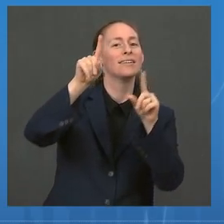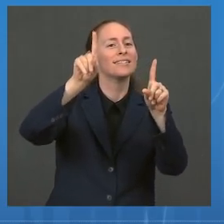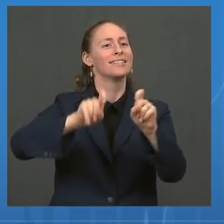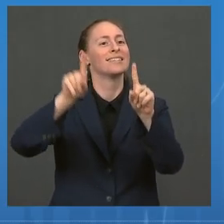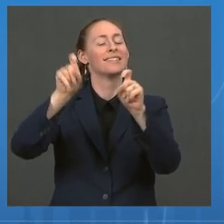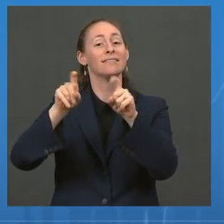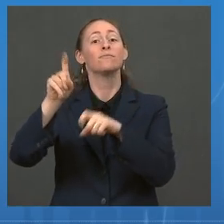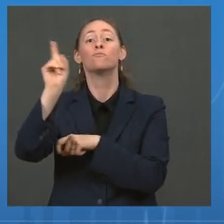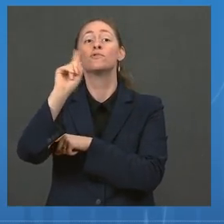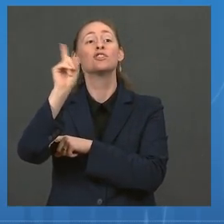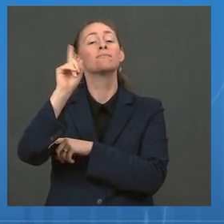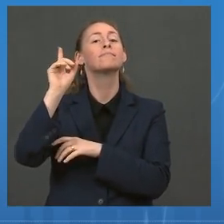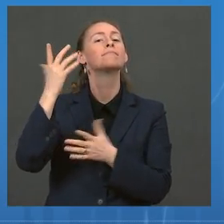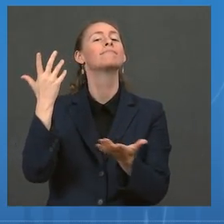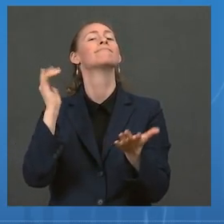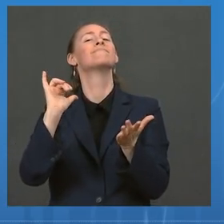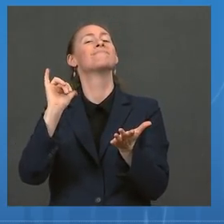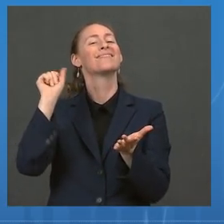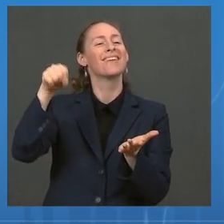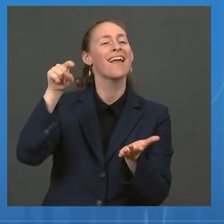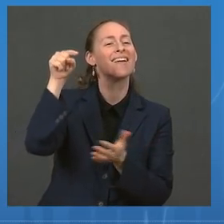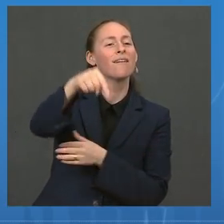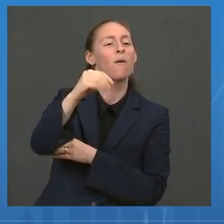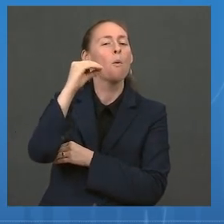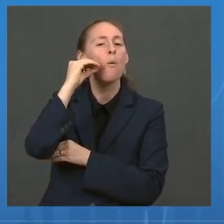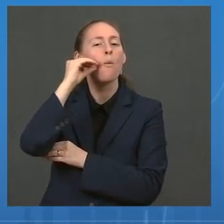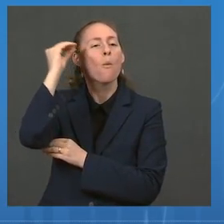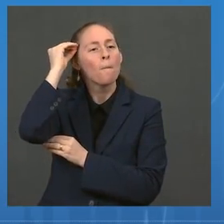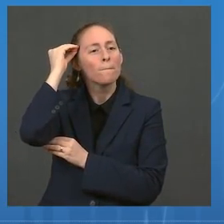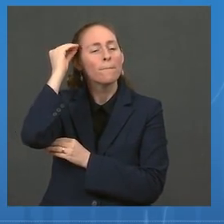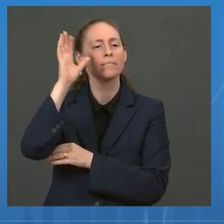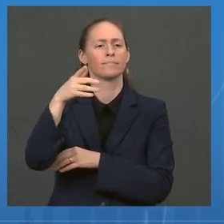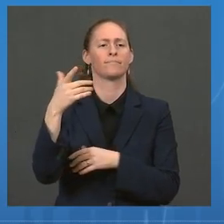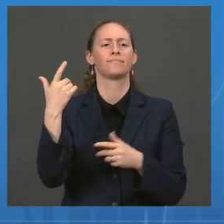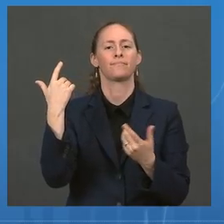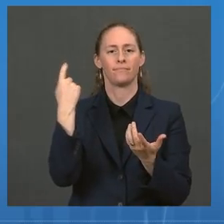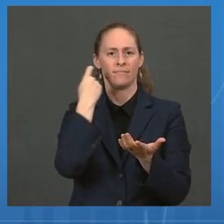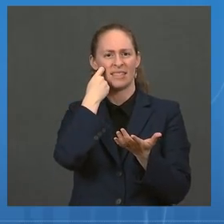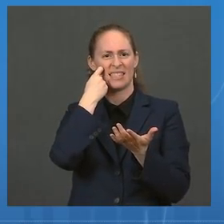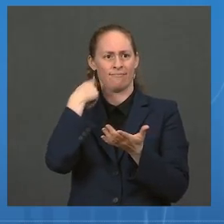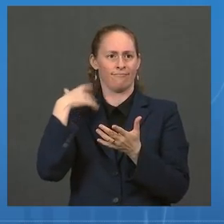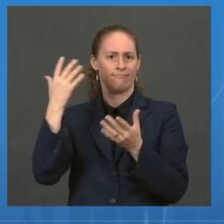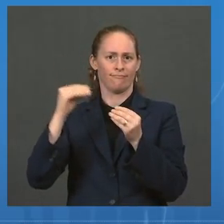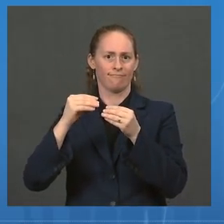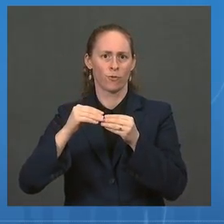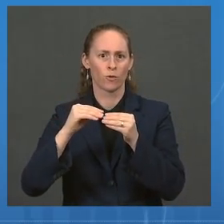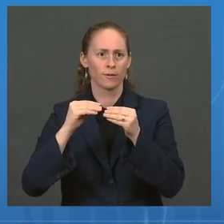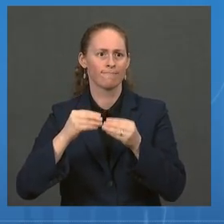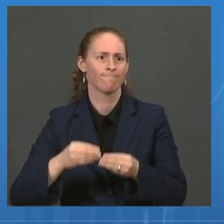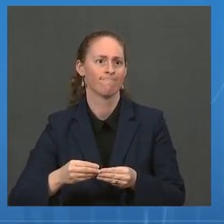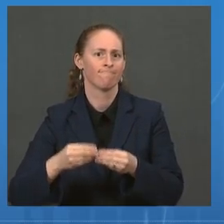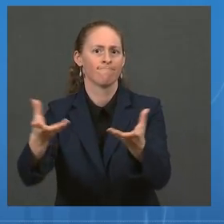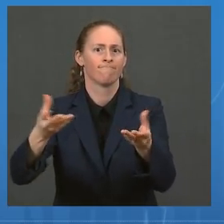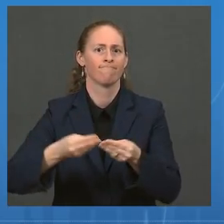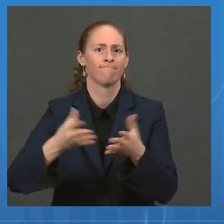a convenient option that came to market earlier this year. To meet this increased demand, the President's plan ramps up